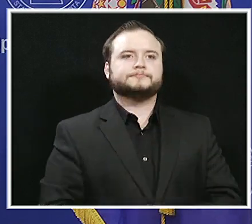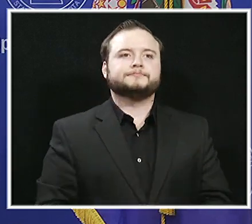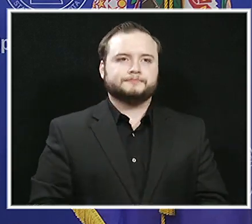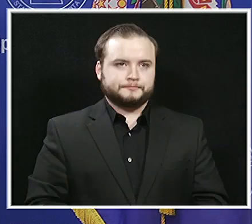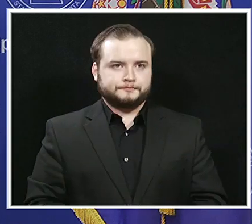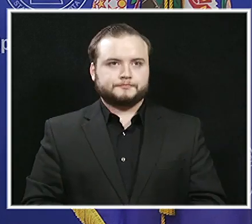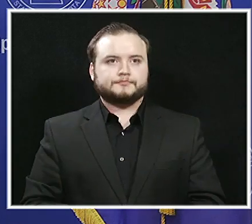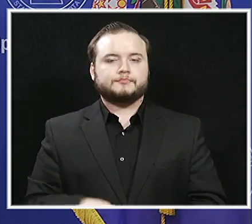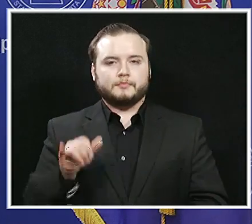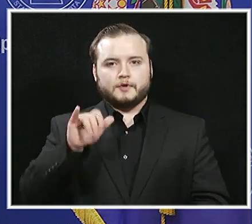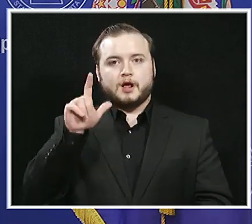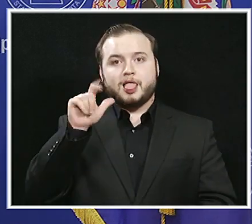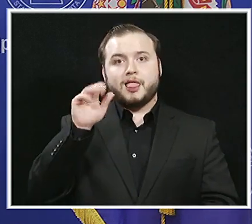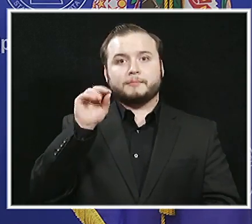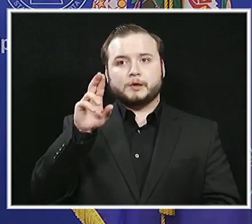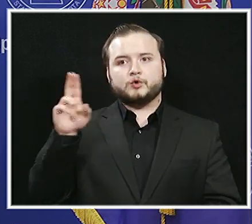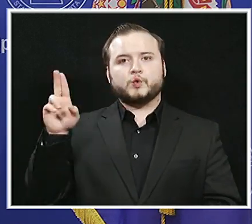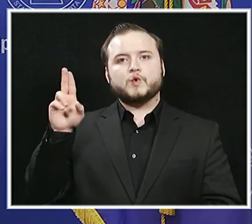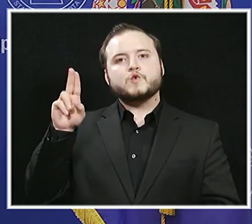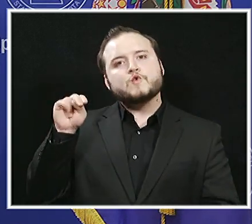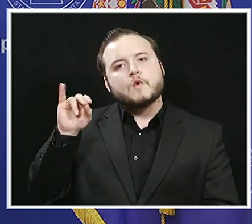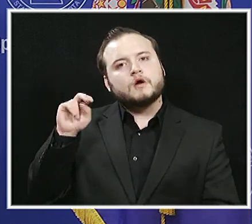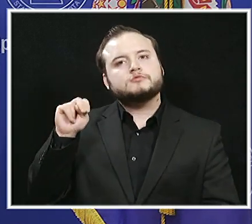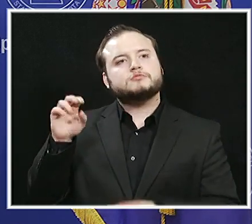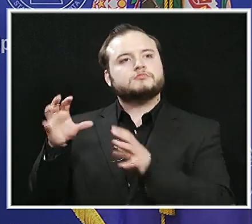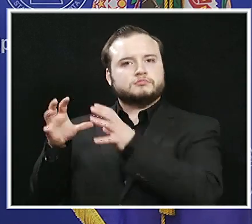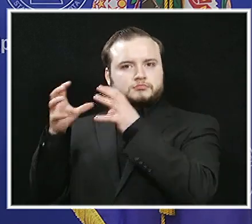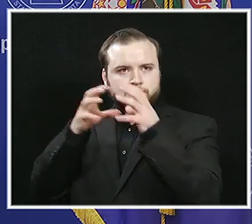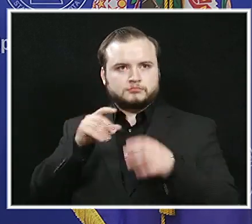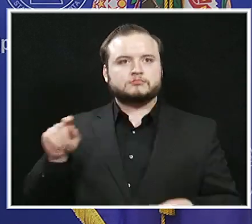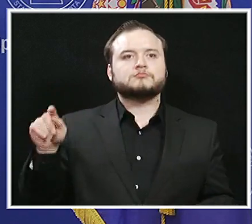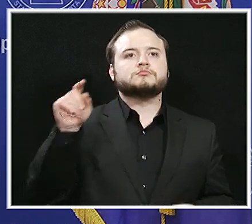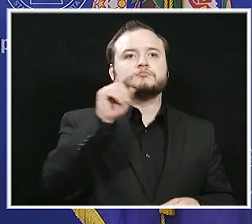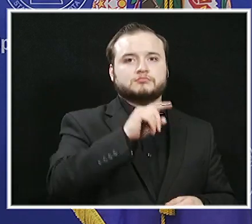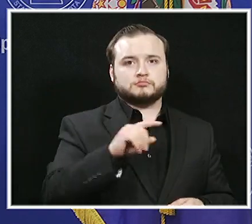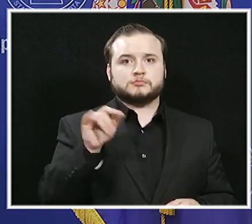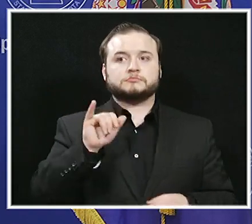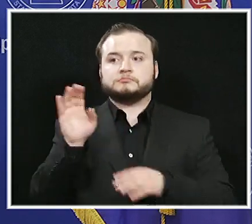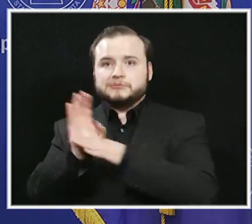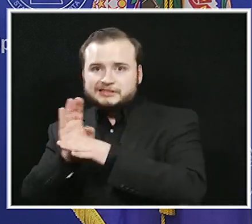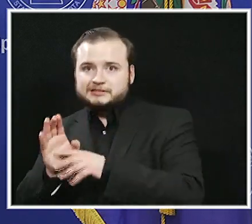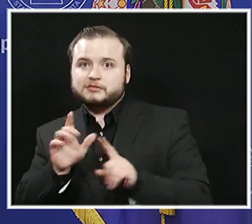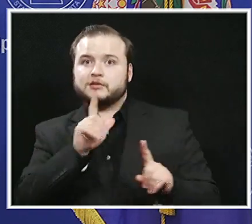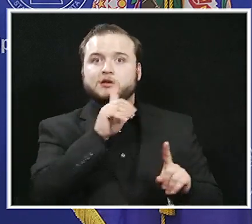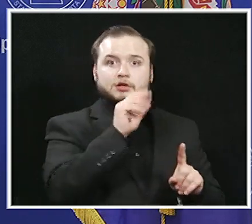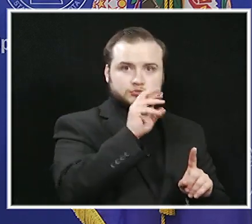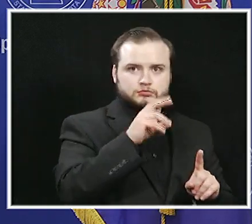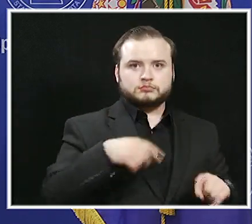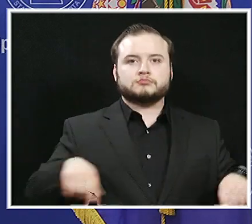this evolves over time. I will also in addition to talking to businesses about this guidance we have talked to labor unors across the state too.